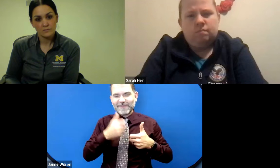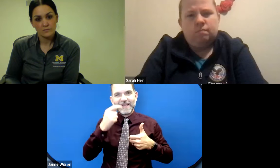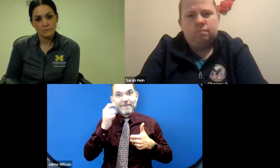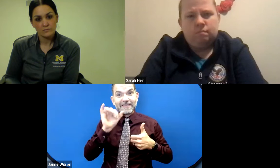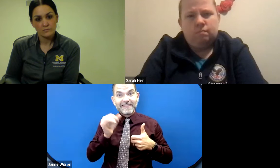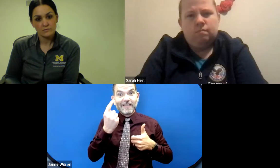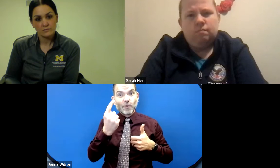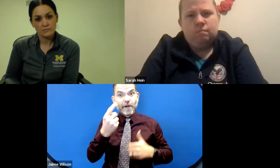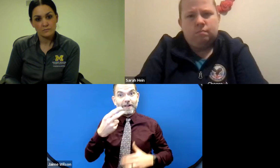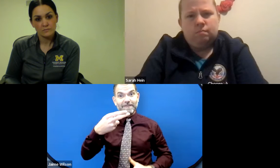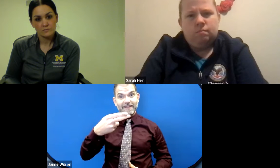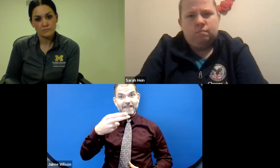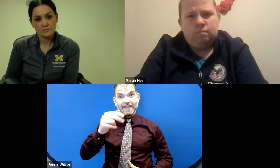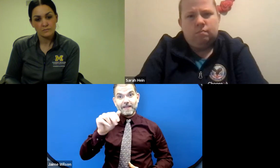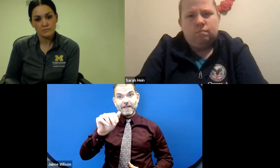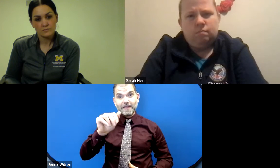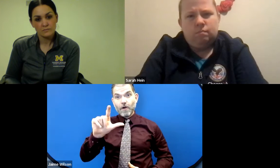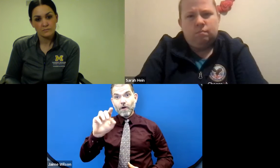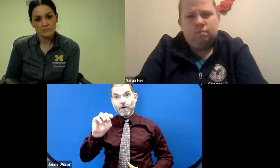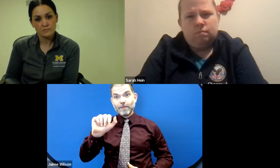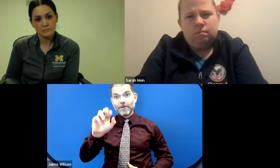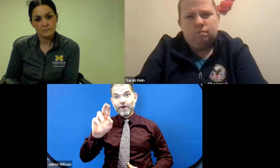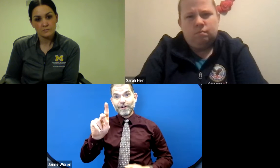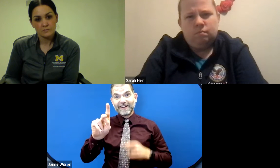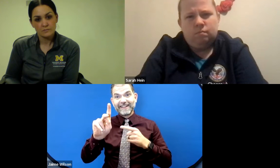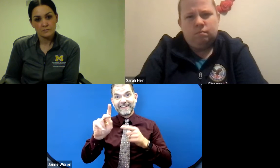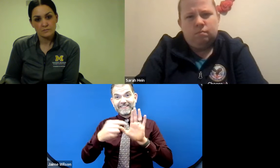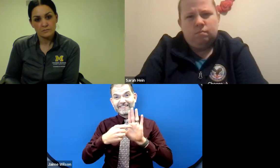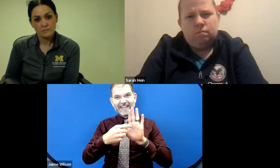ASL Interpreter: and if you're not in the think, if you don't realize you have memory issues, that's what it could be